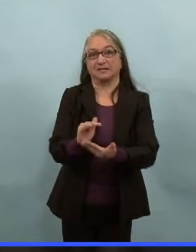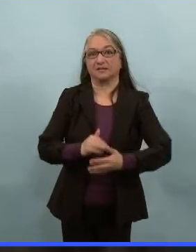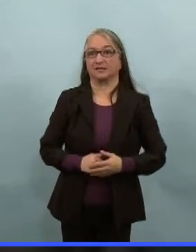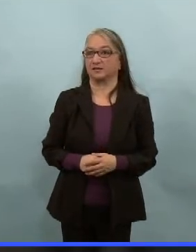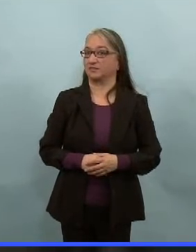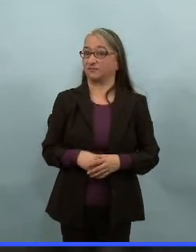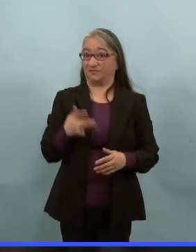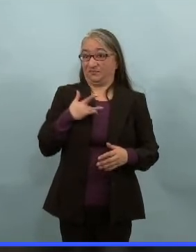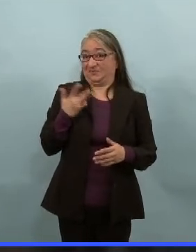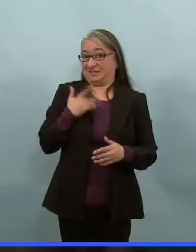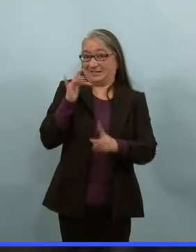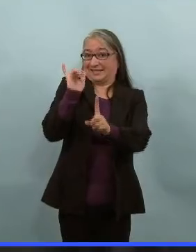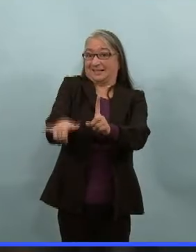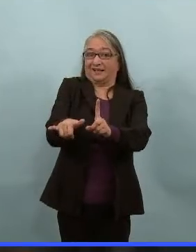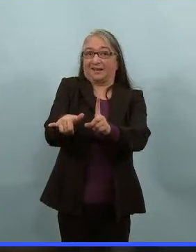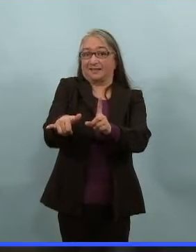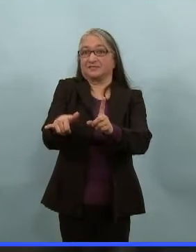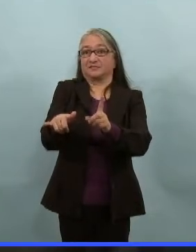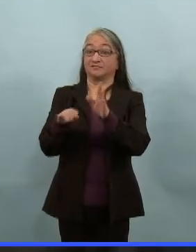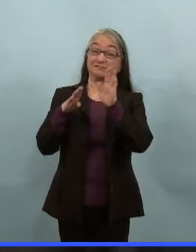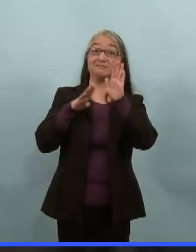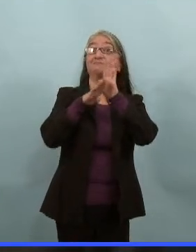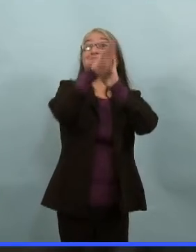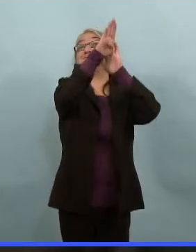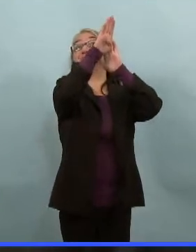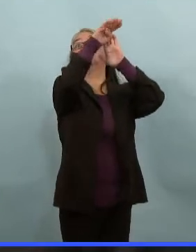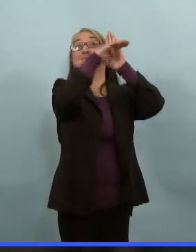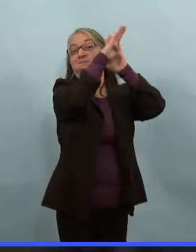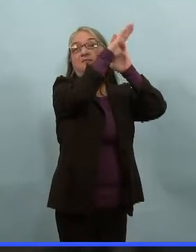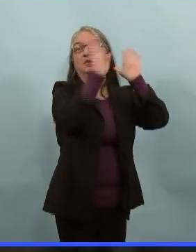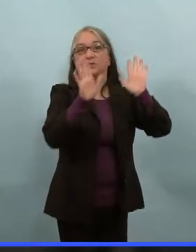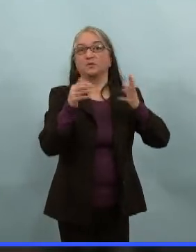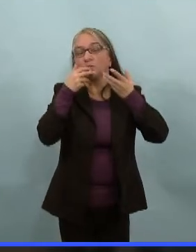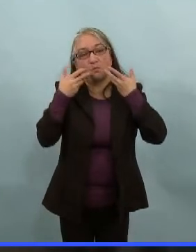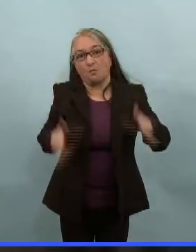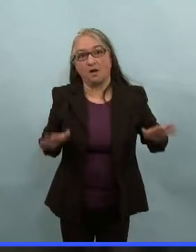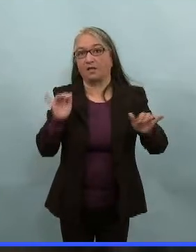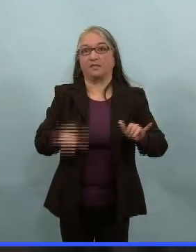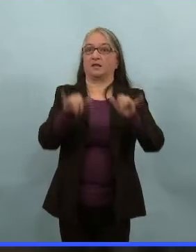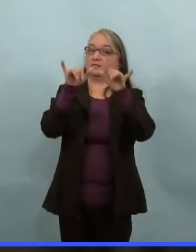out so systems aren't overwhelmed right off the bat or early on so again you know